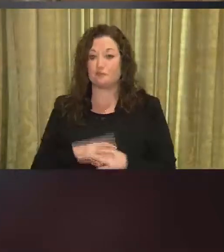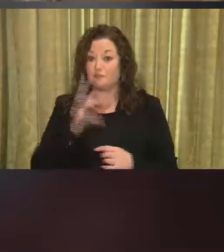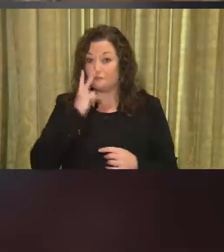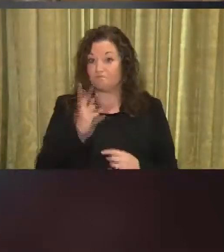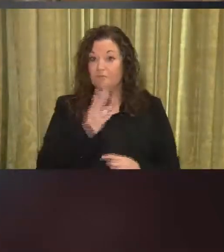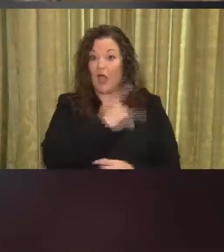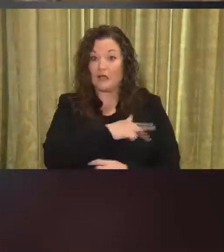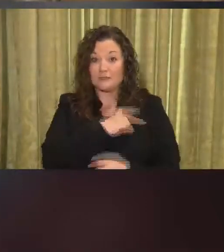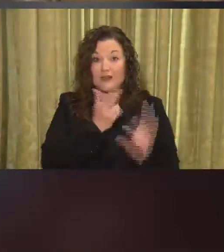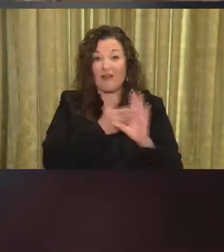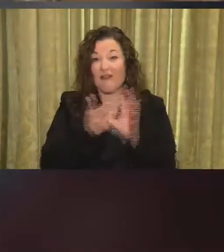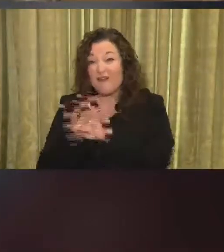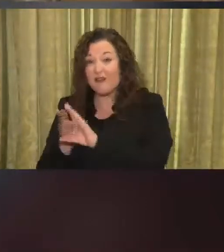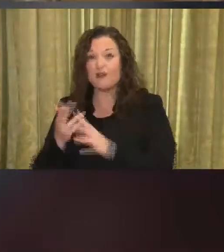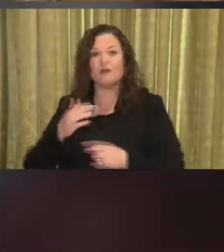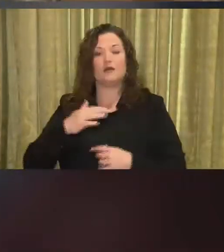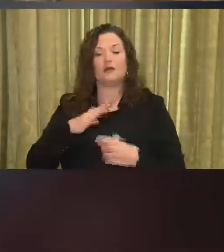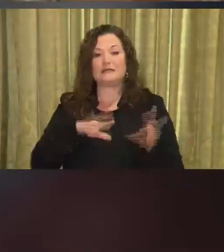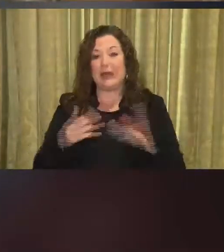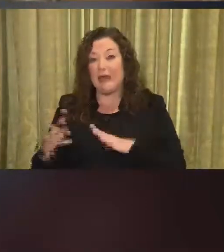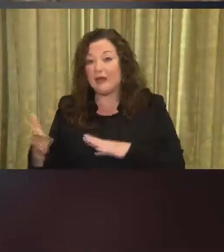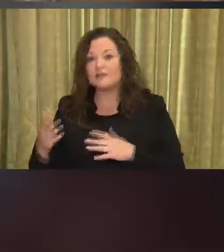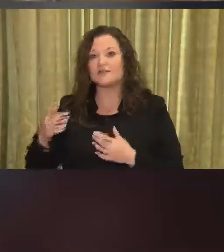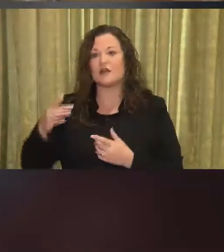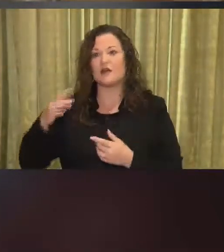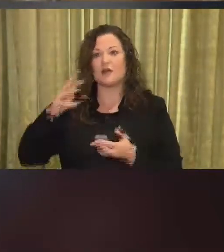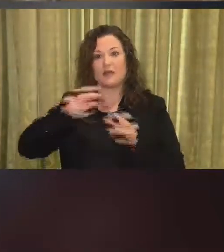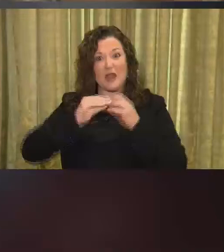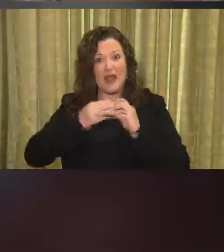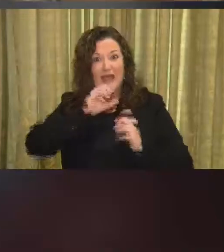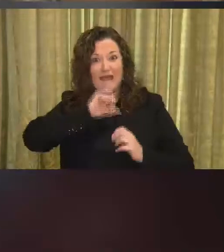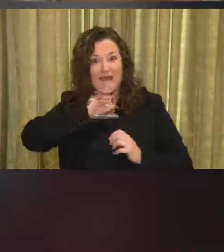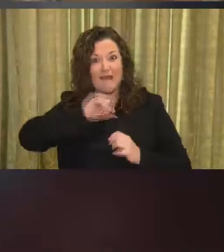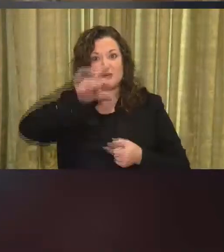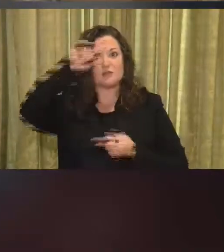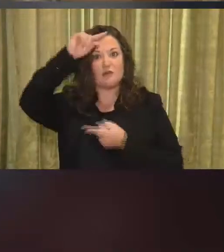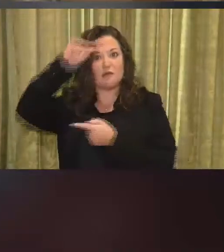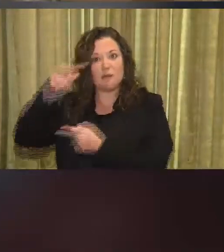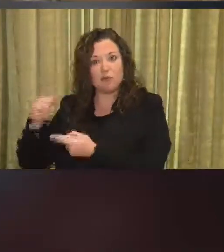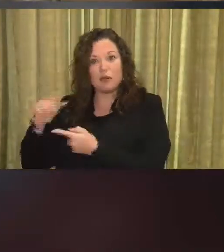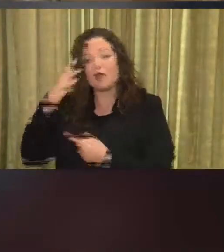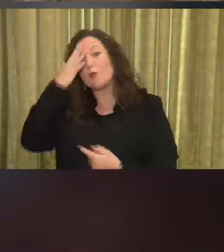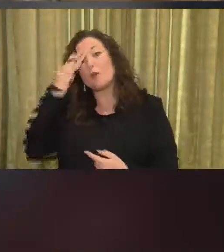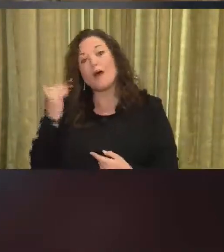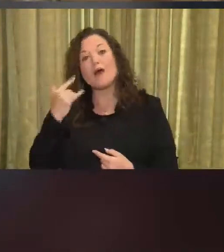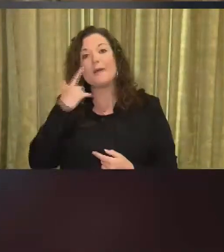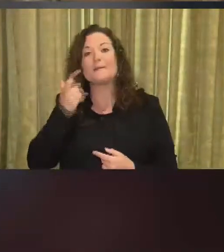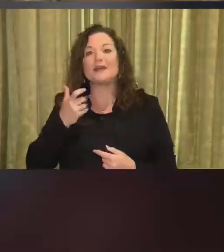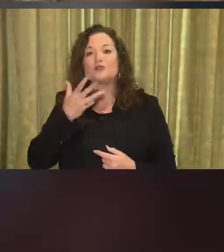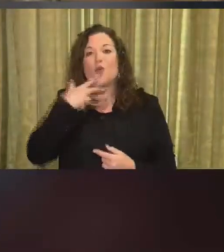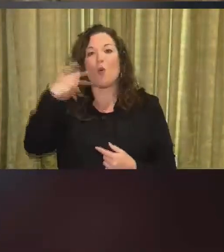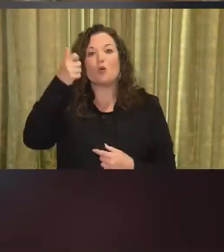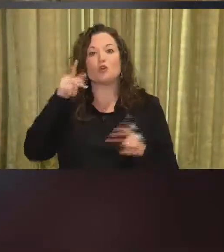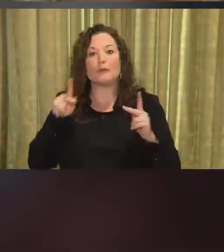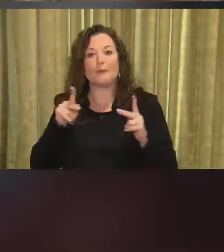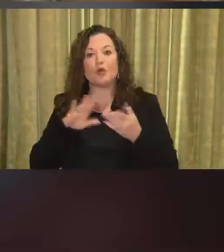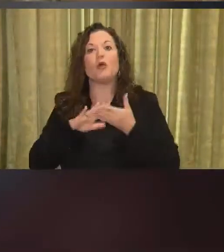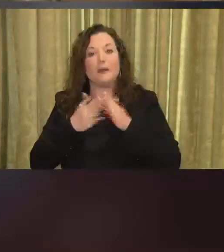are hitting at a lower age because the higher age groups are getting vaccinated and they're protected.